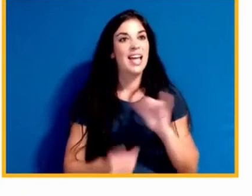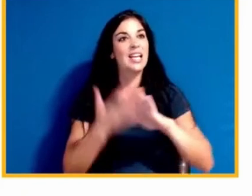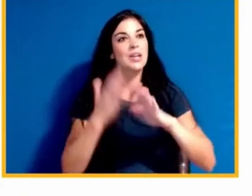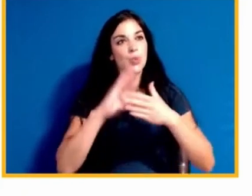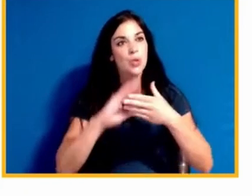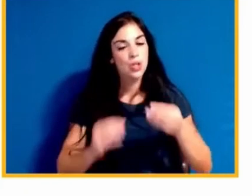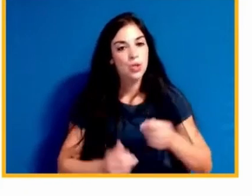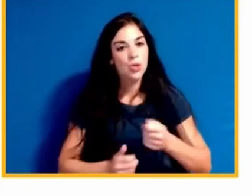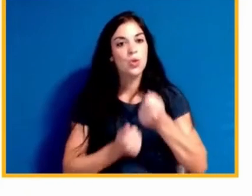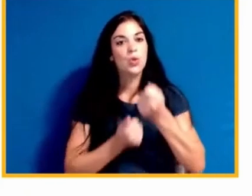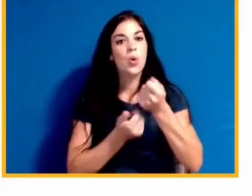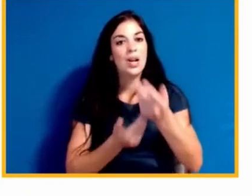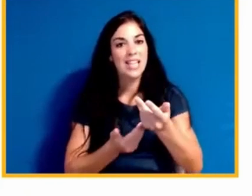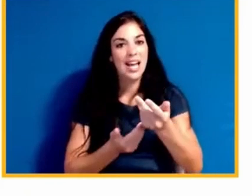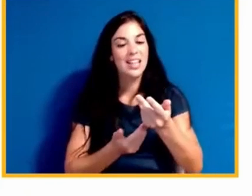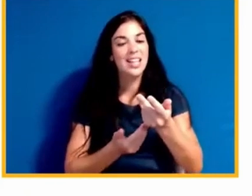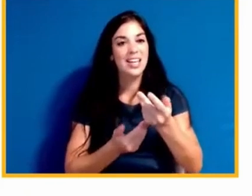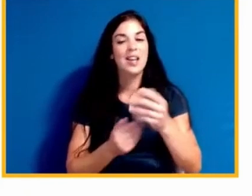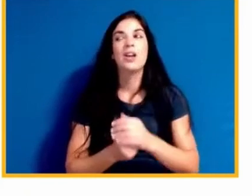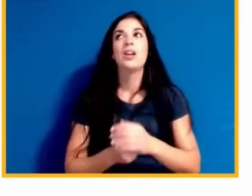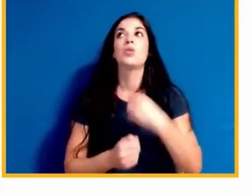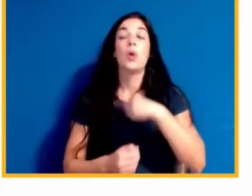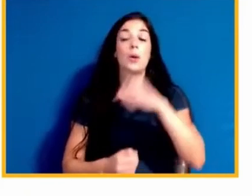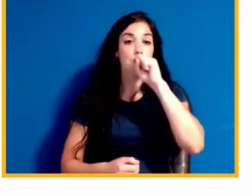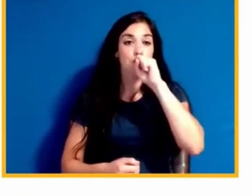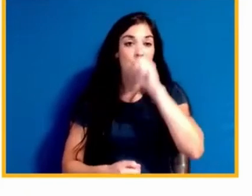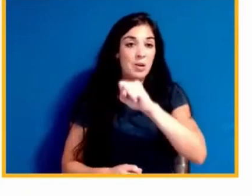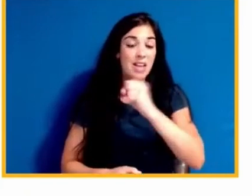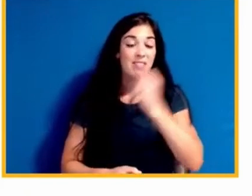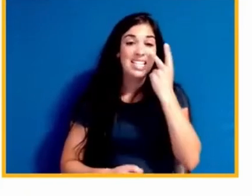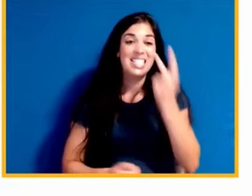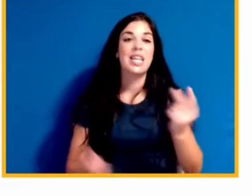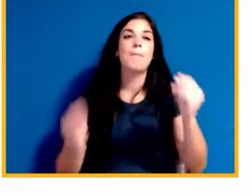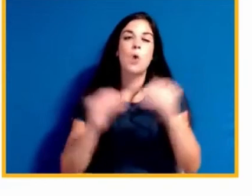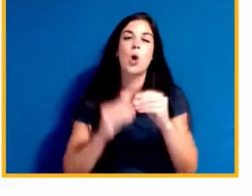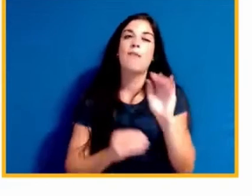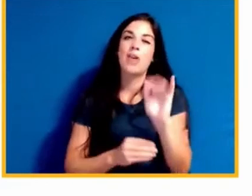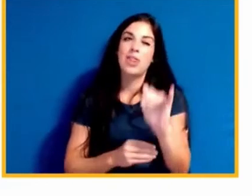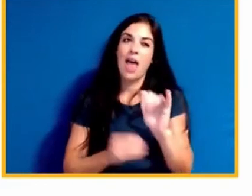element to it, and I would love to have seen a little bit more of that to go along with it because that would have